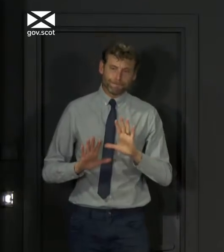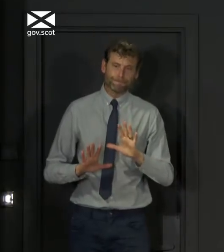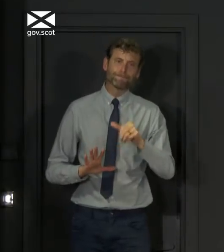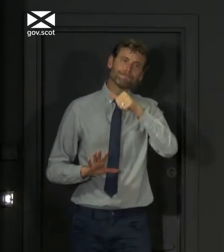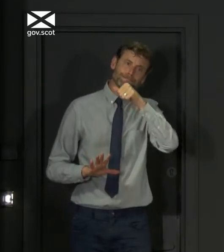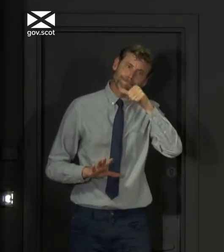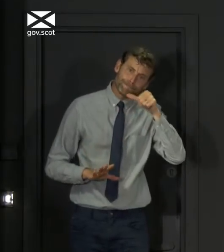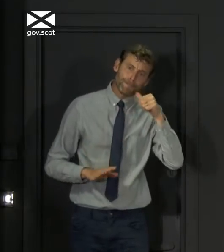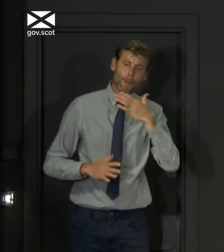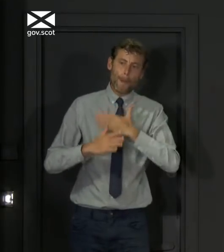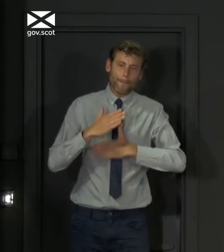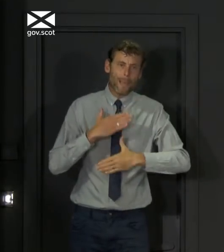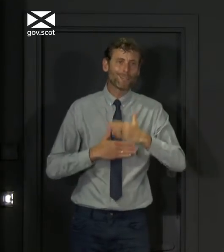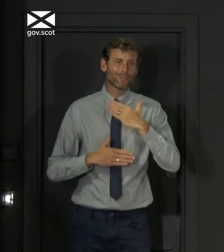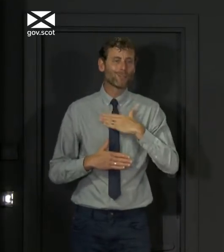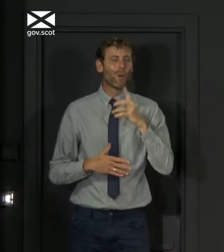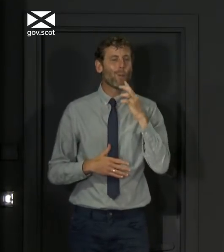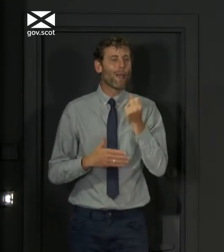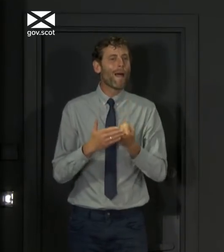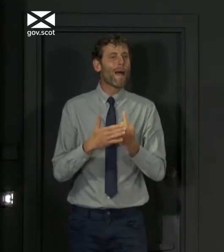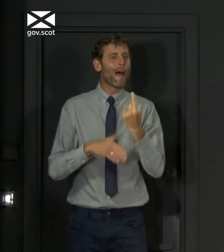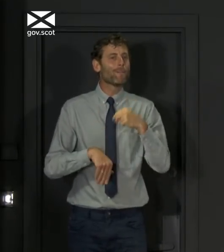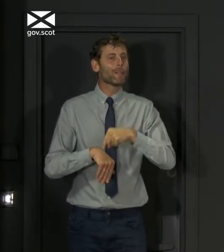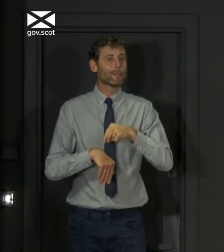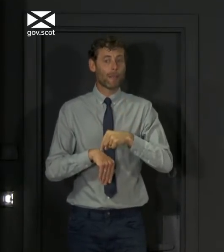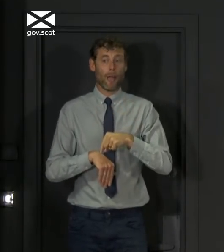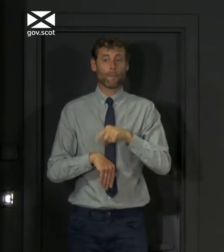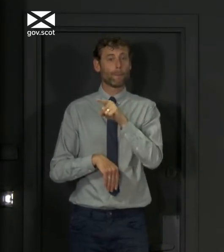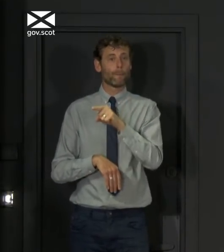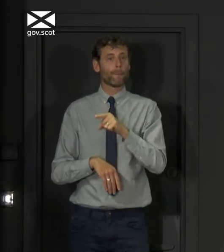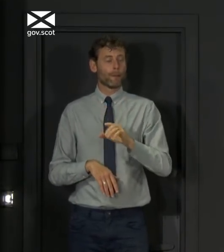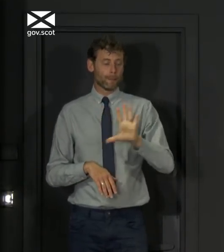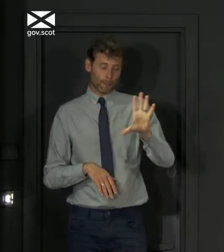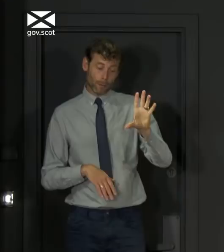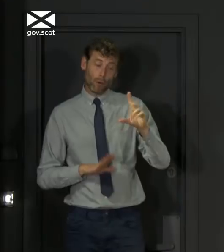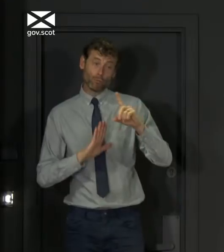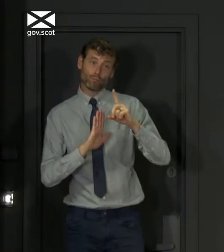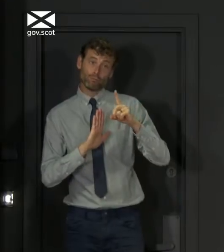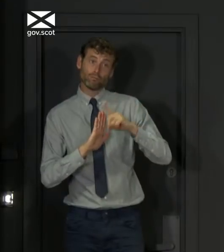There are going to be times when retail staff ask us to follow rules which we're not used